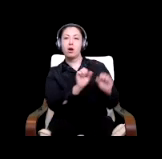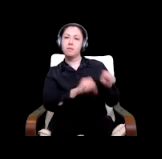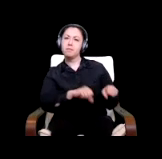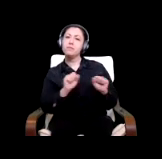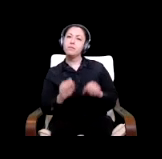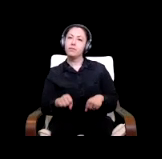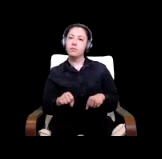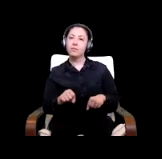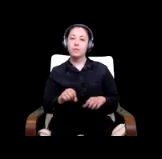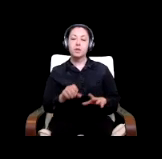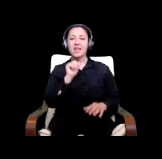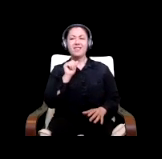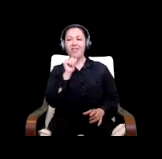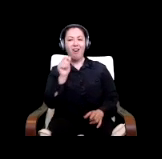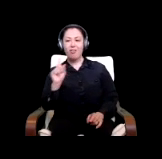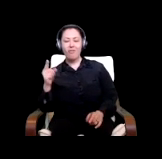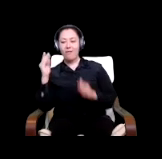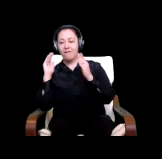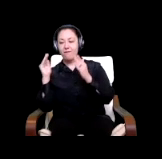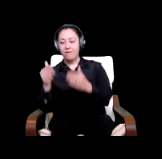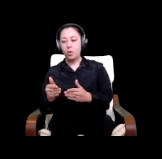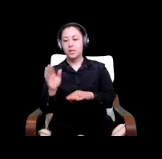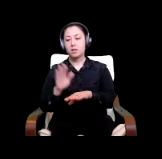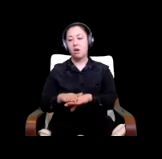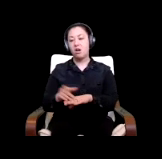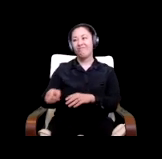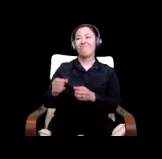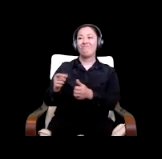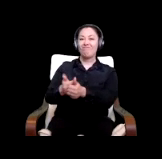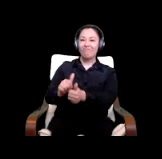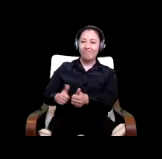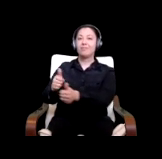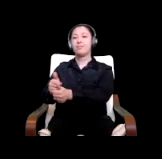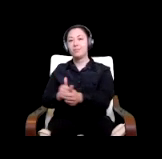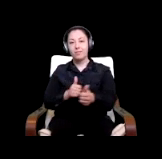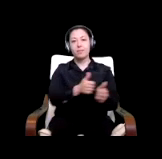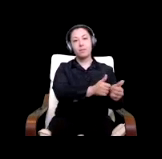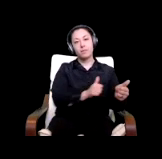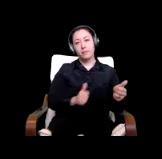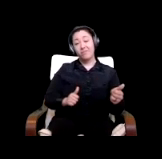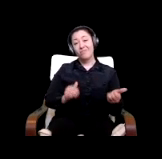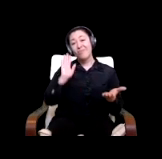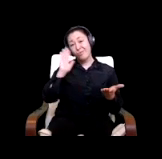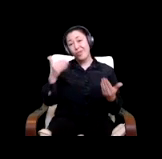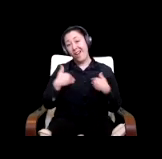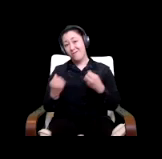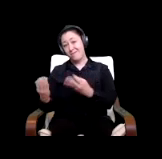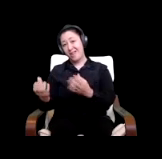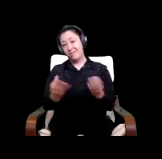focusing on all the delays they have because there will be a lot of delays because of how